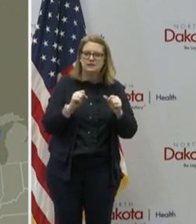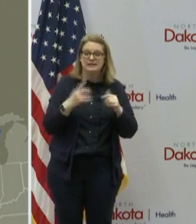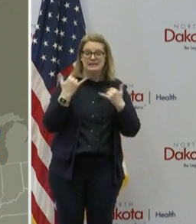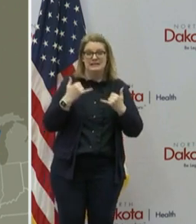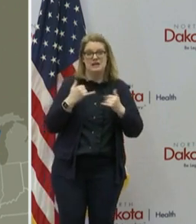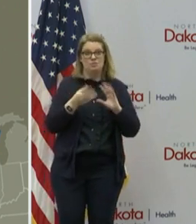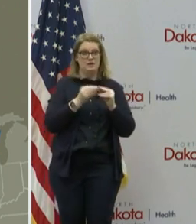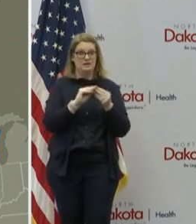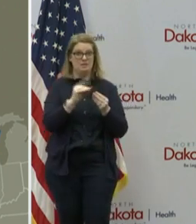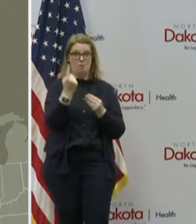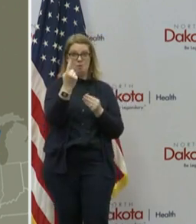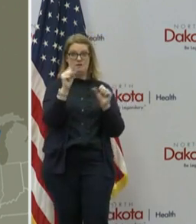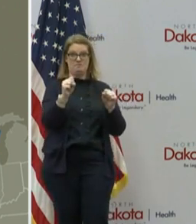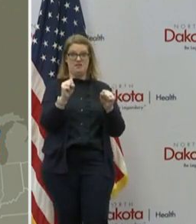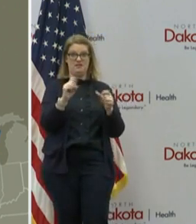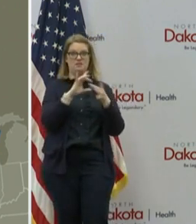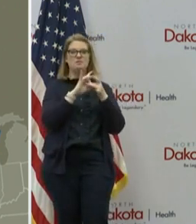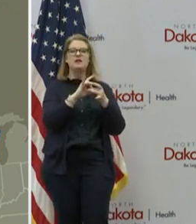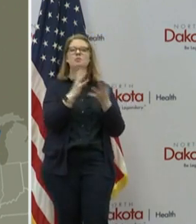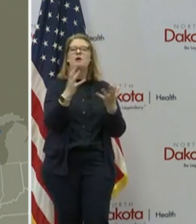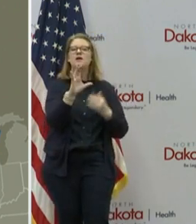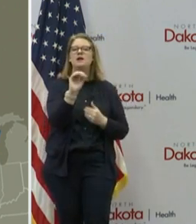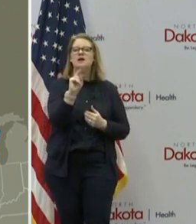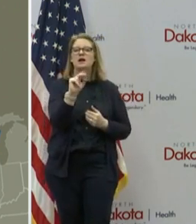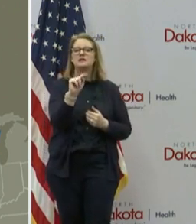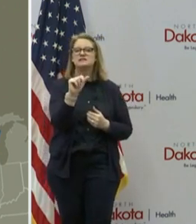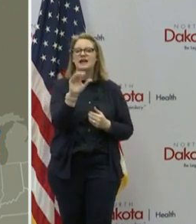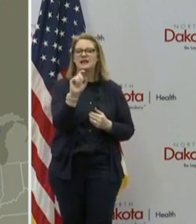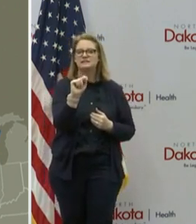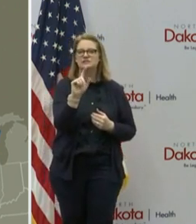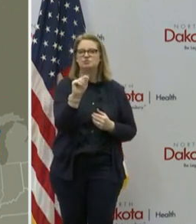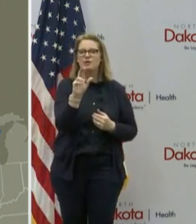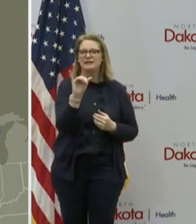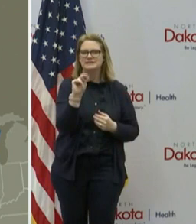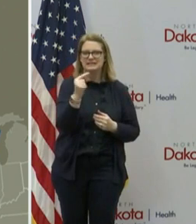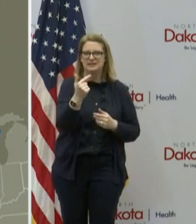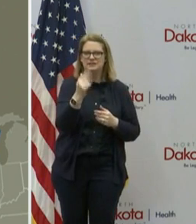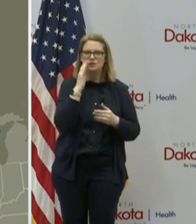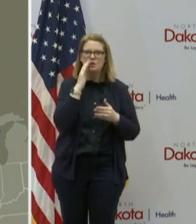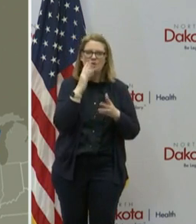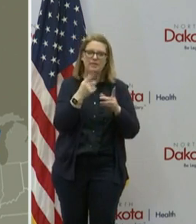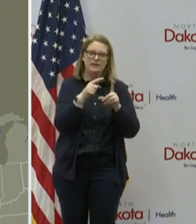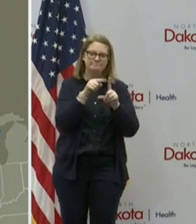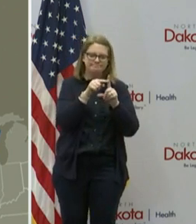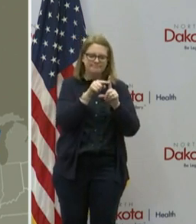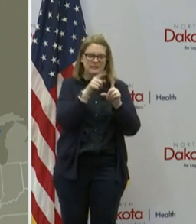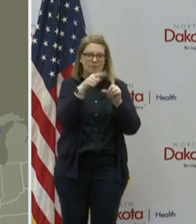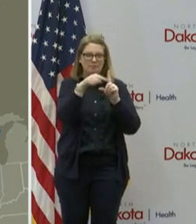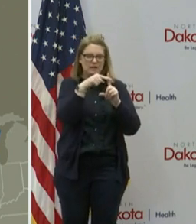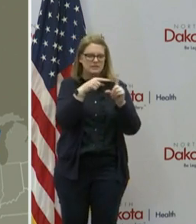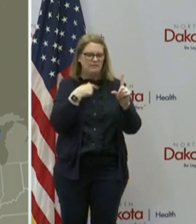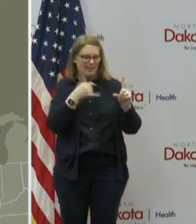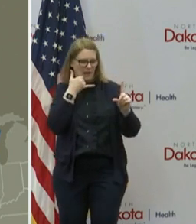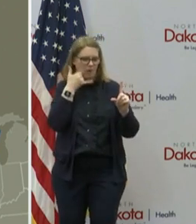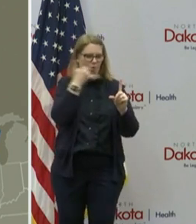AGAIN, AS WE RAMPED UP MENTIONING EARLIER IN TERMS OF CAPABILITY, WE'RE CURRENTLY VIEWED AS NUMBER ONE IN THE